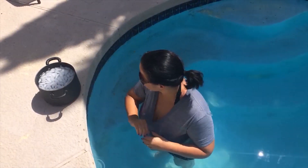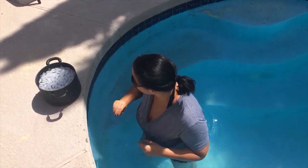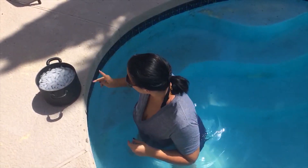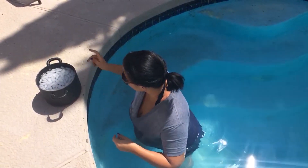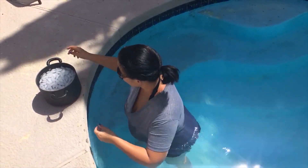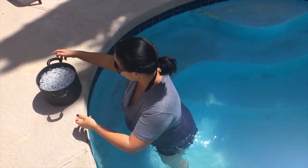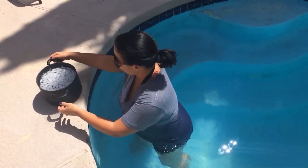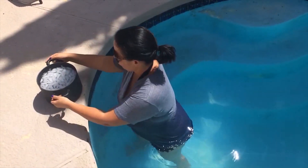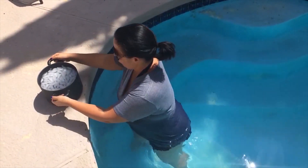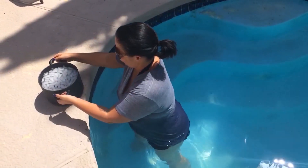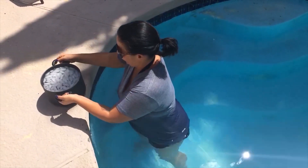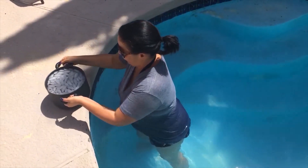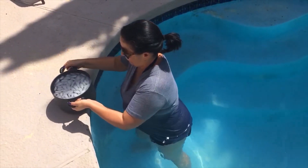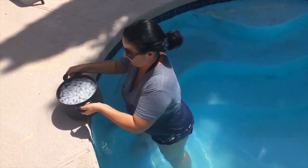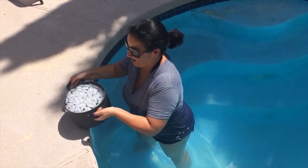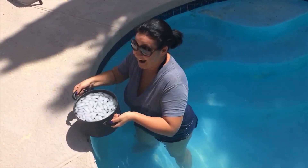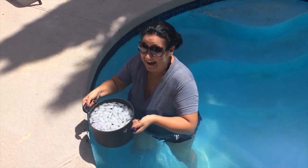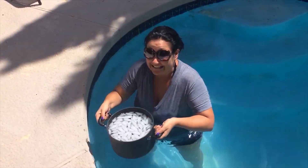Alright… let’s do this.”